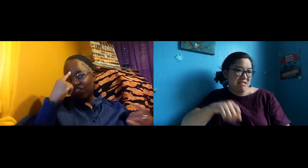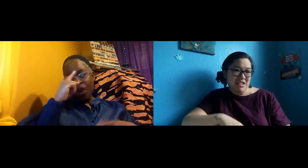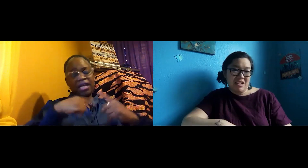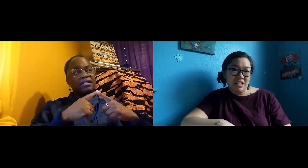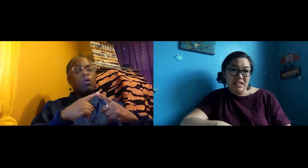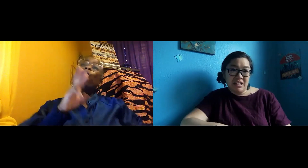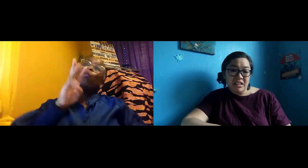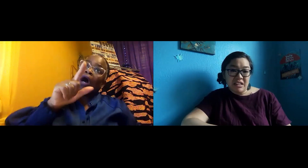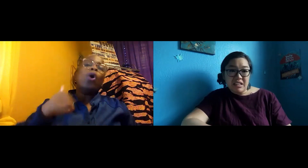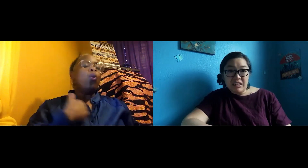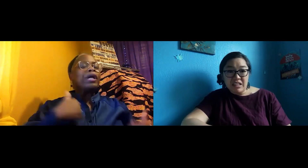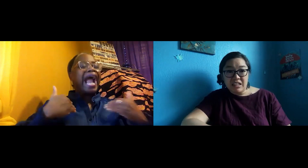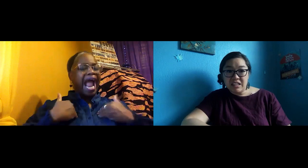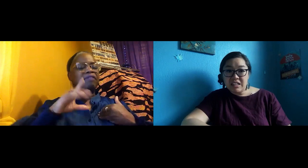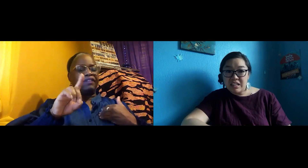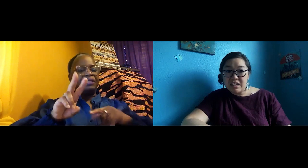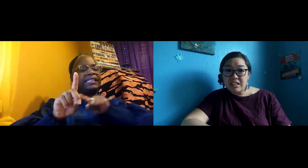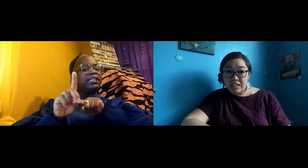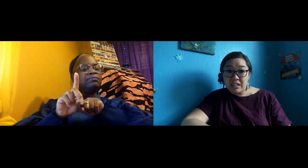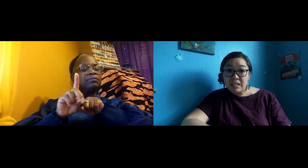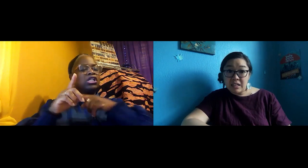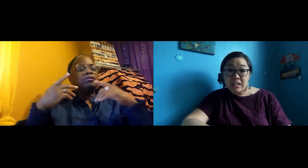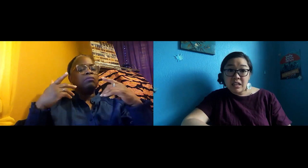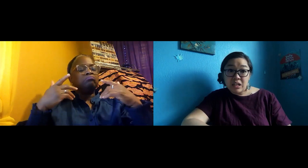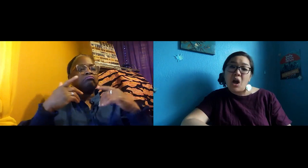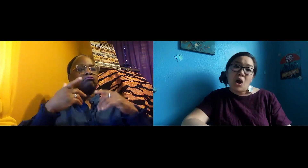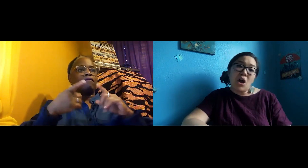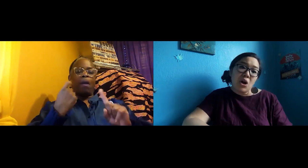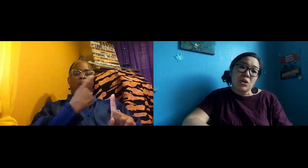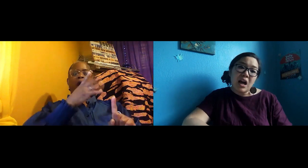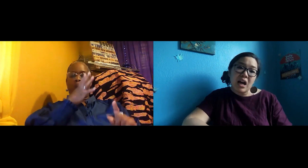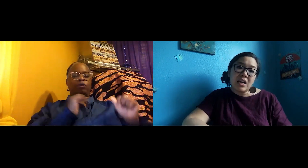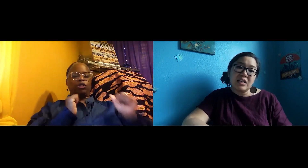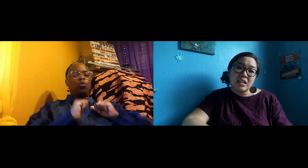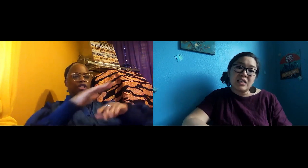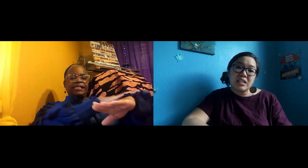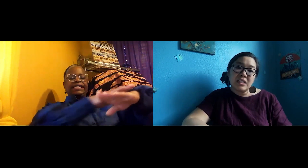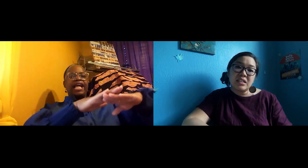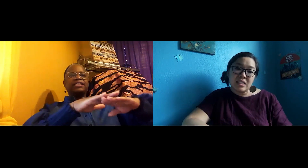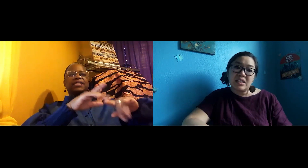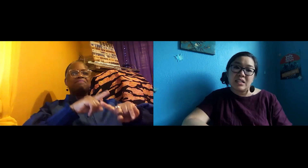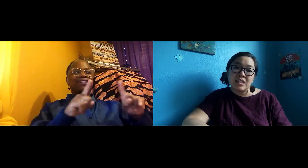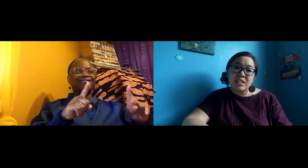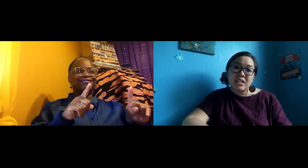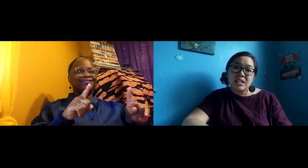do possess a DVD of the show. Oh, okay. It was just a simple filming of the stage production,